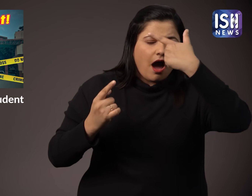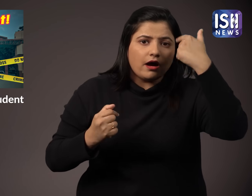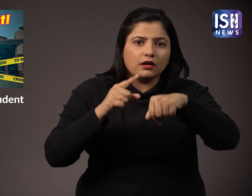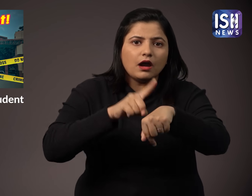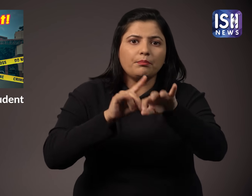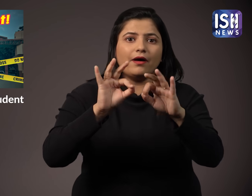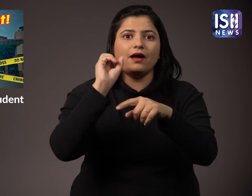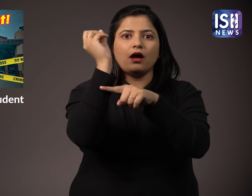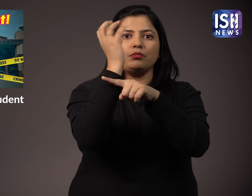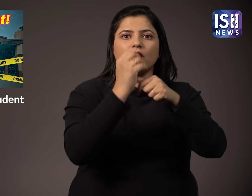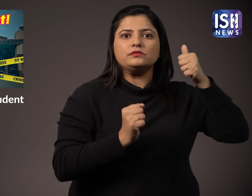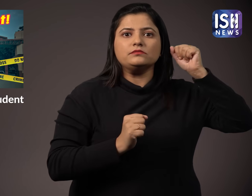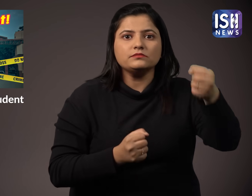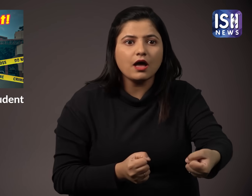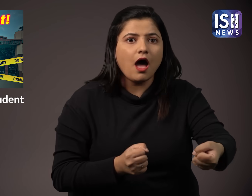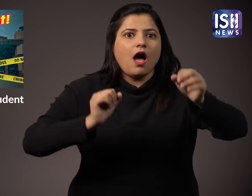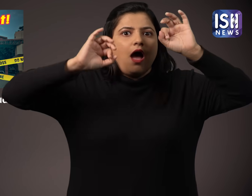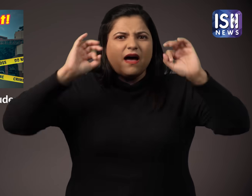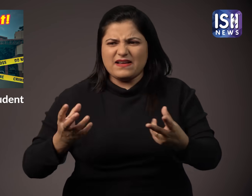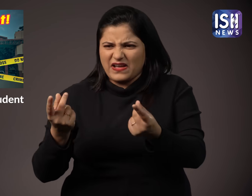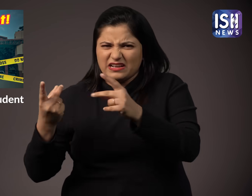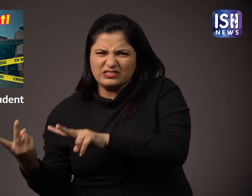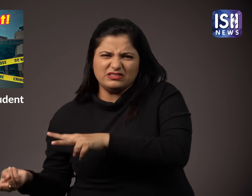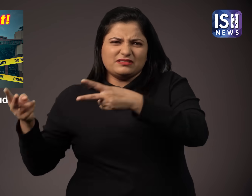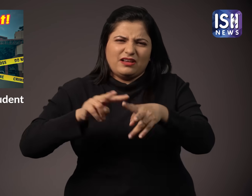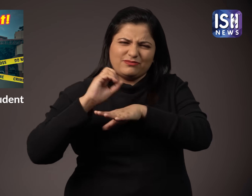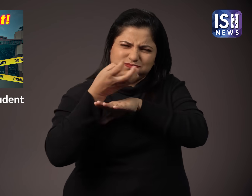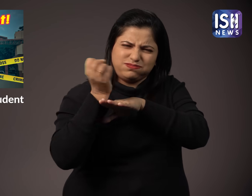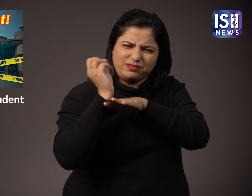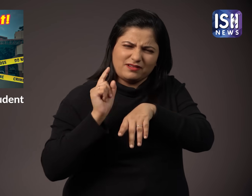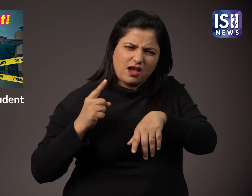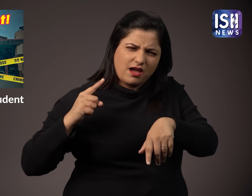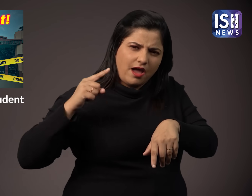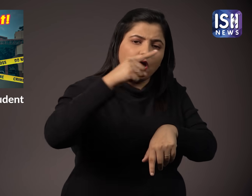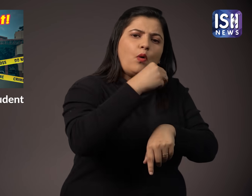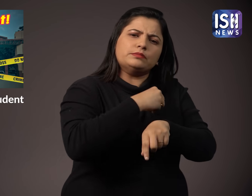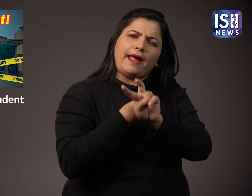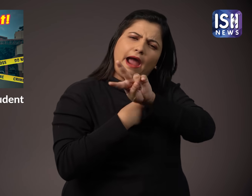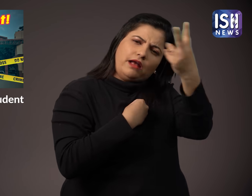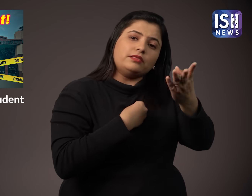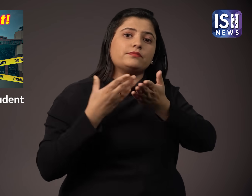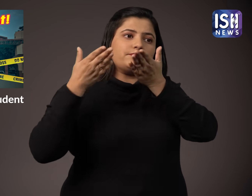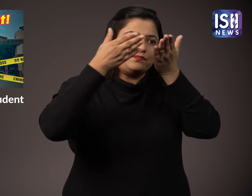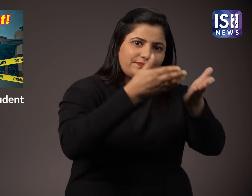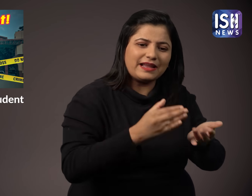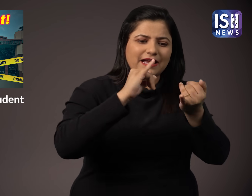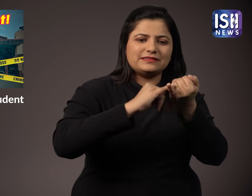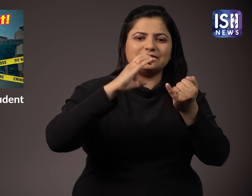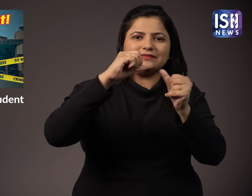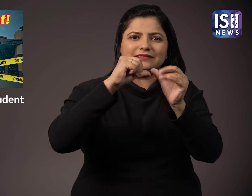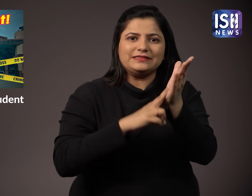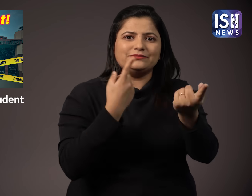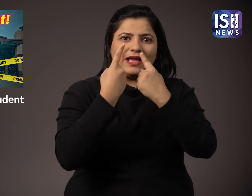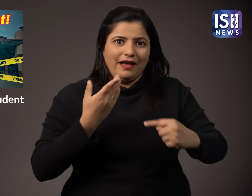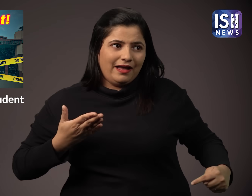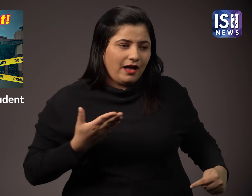Luckily by then, an ambulance had arrived. Akhil was immediately taken to another hospital for MRI scan.